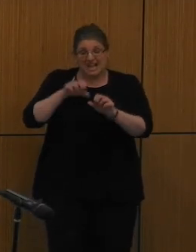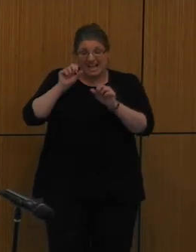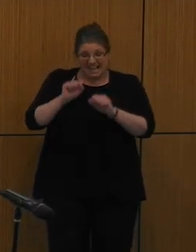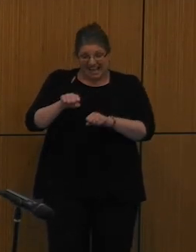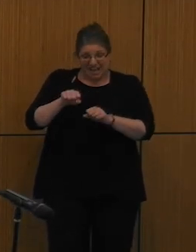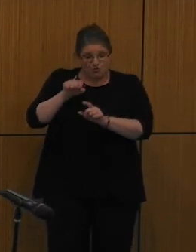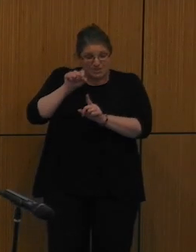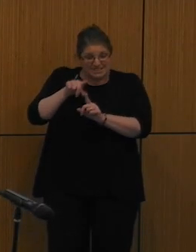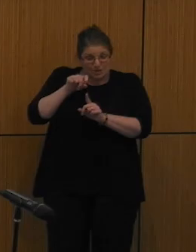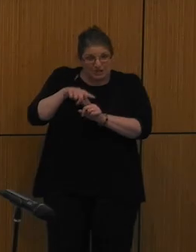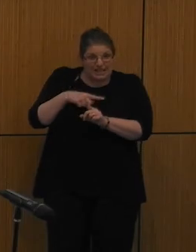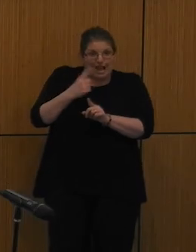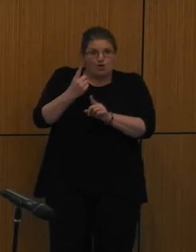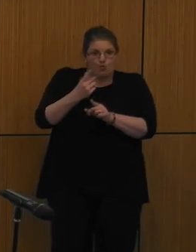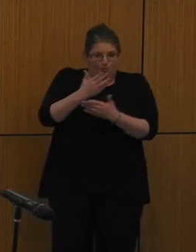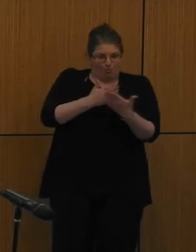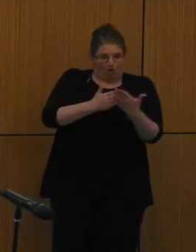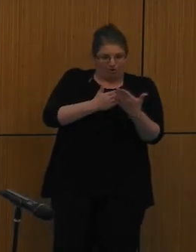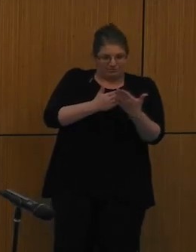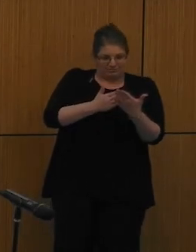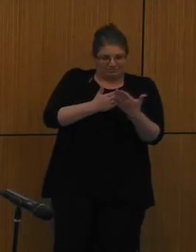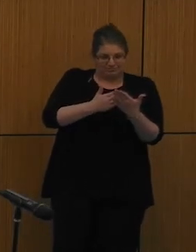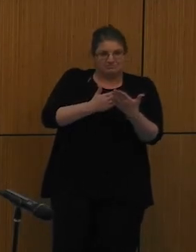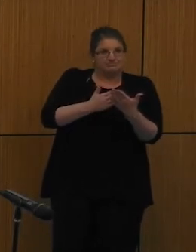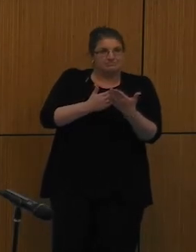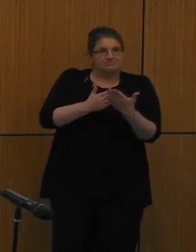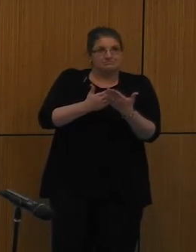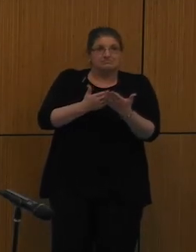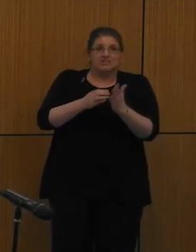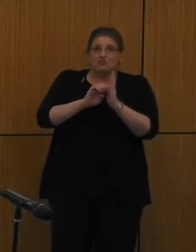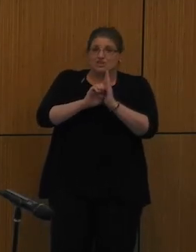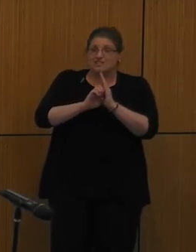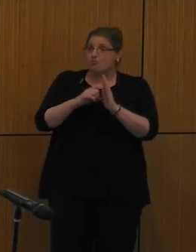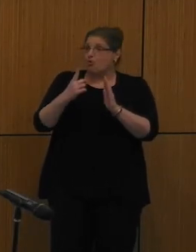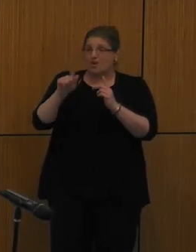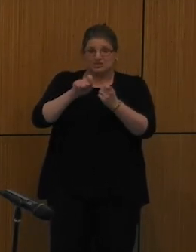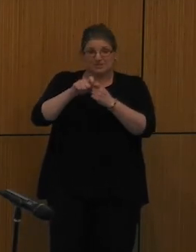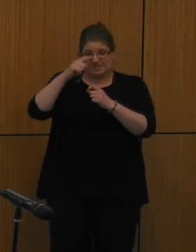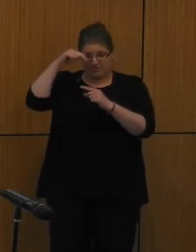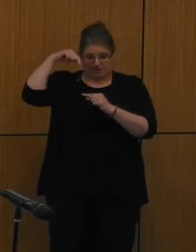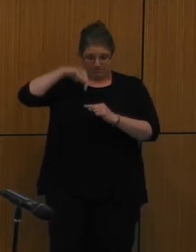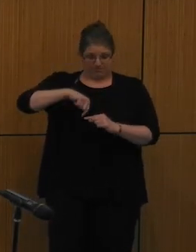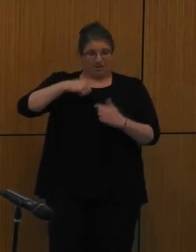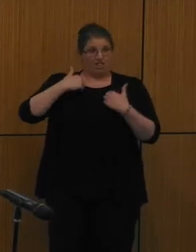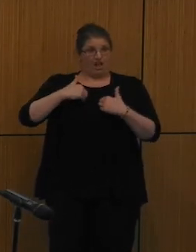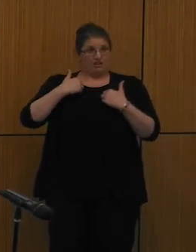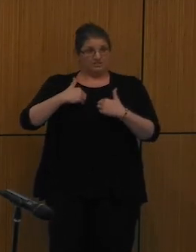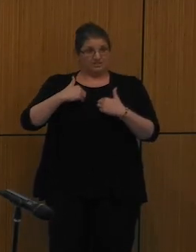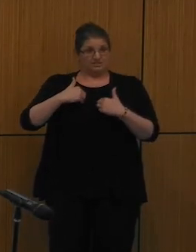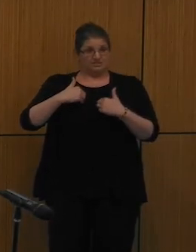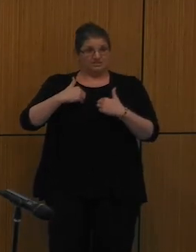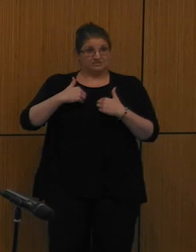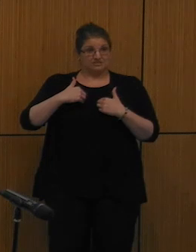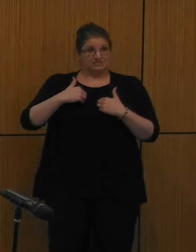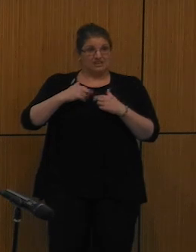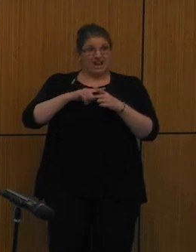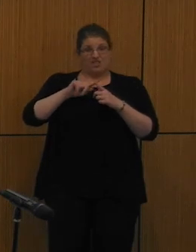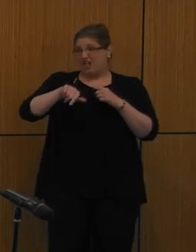These are called fascicles. Can we just stimulate for example the one's going to the lungs and avoid all of the other side effects that might affect these other organ systems.